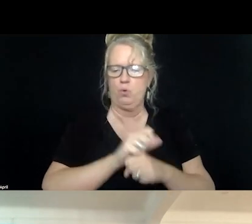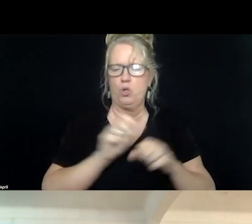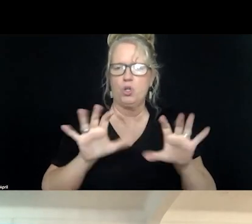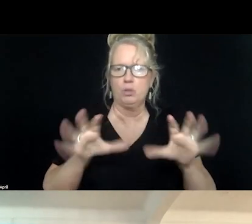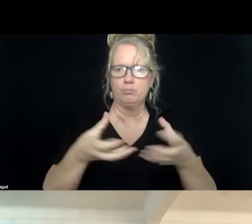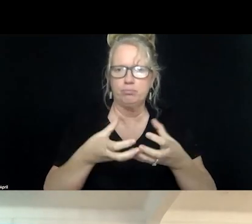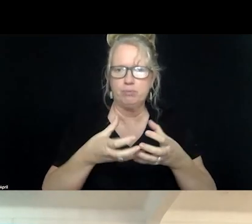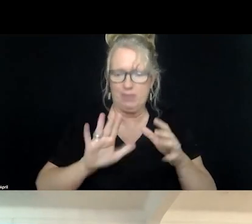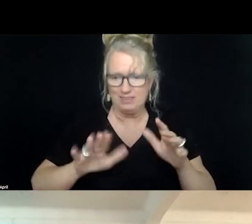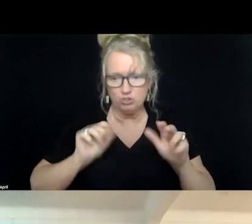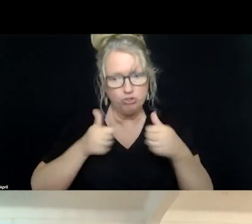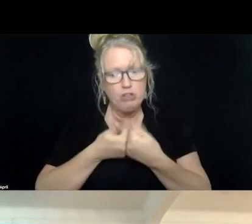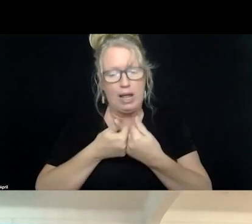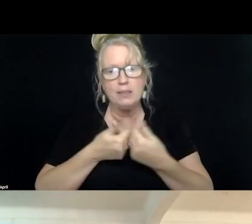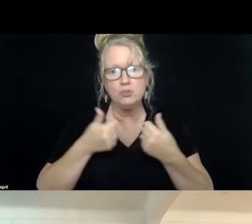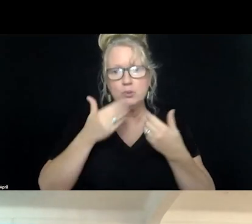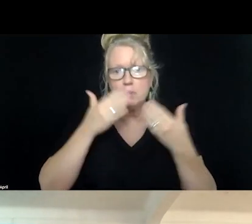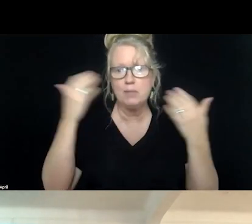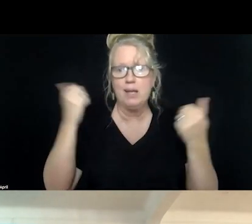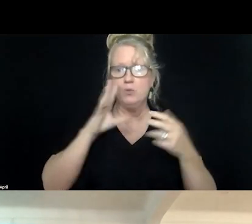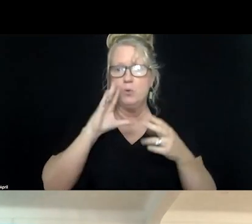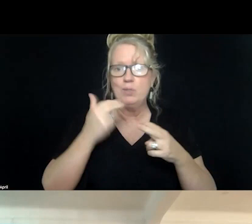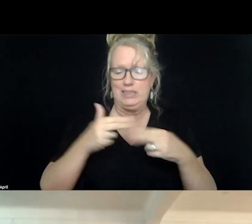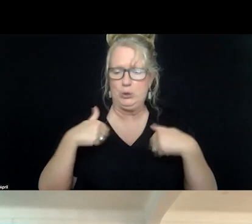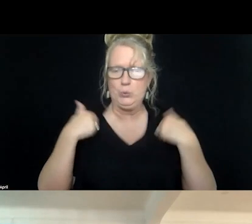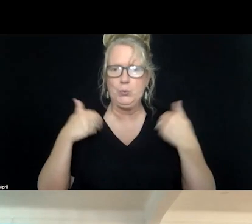IT IS INTERESTING WHEN WE ARE TALKING ABOUT YOUTH, THERE ARE